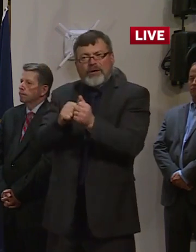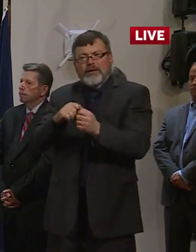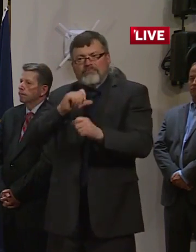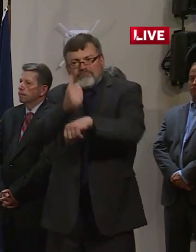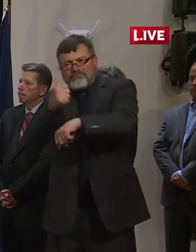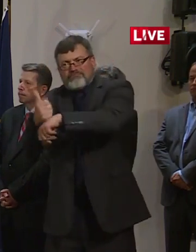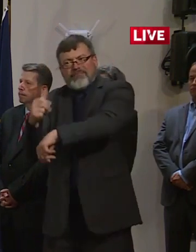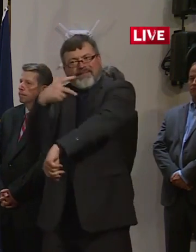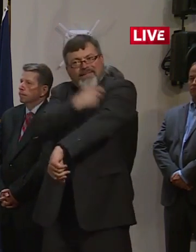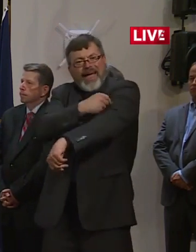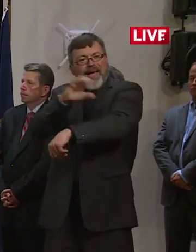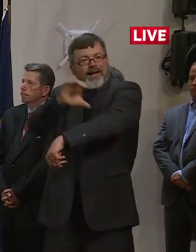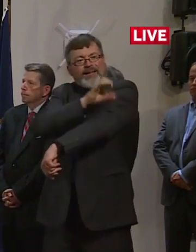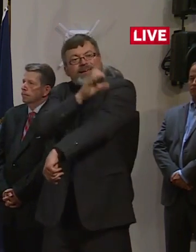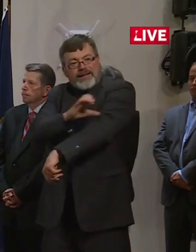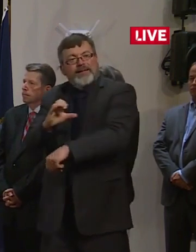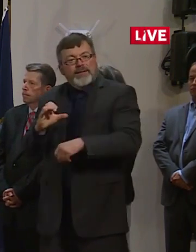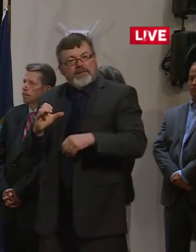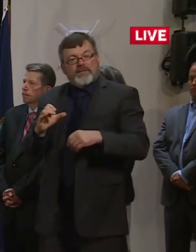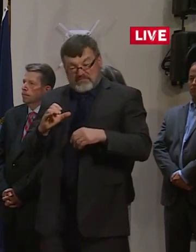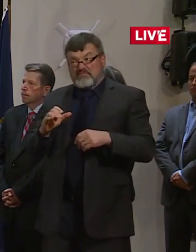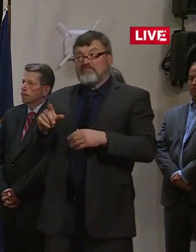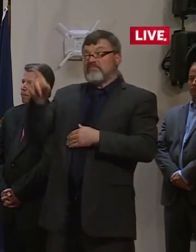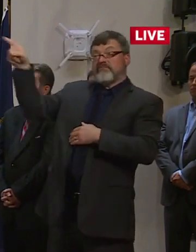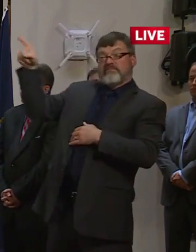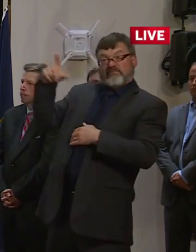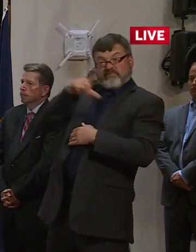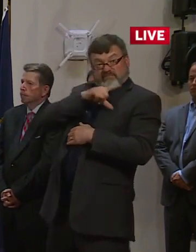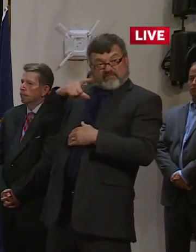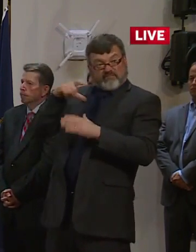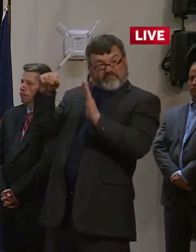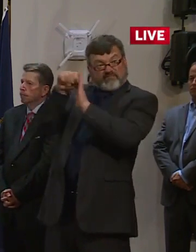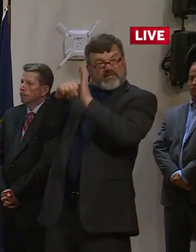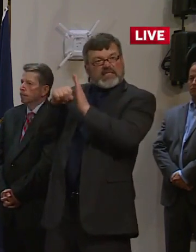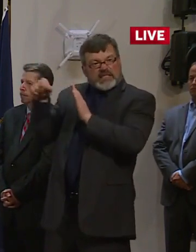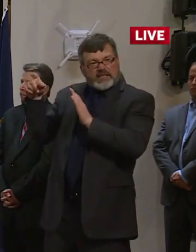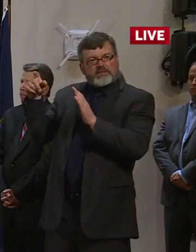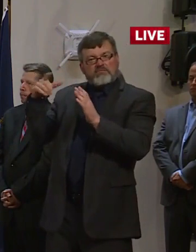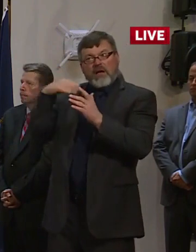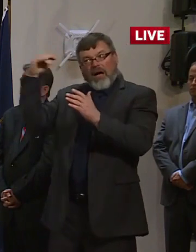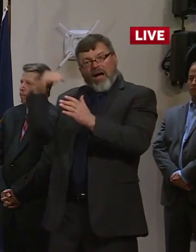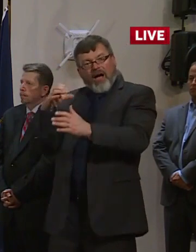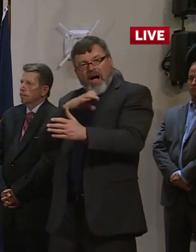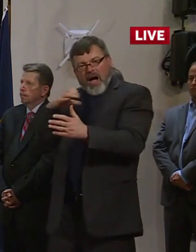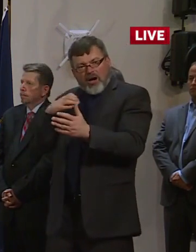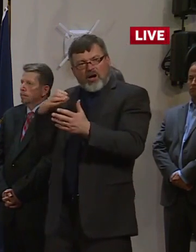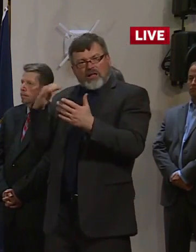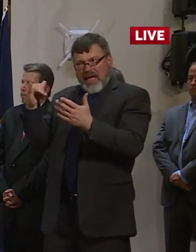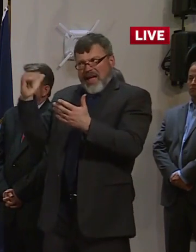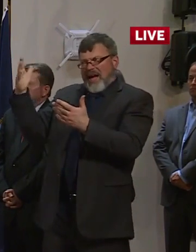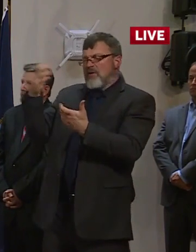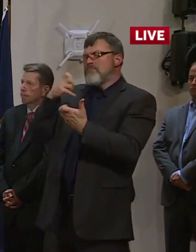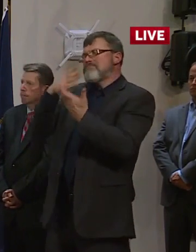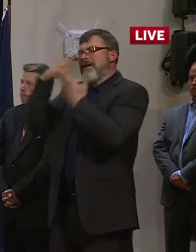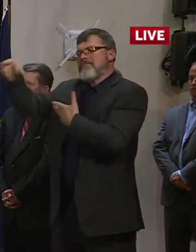PHARMACIES, SCHOOLS, BUSINESSES, COMMUNITY GROUPS AND MORE. I ALSO WANT TO THANK OUR LEGISLATEUR AND THE